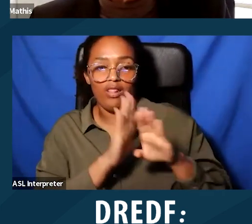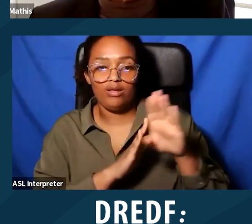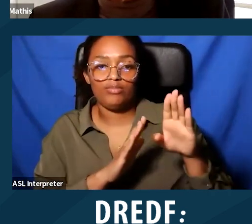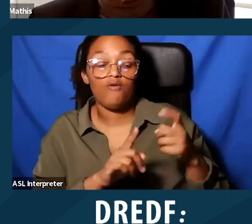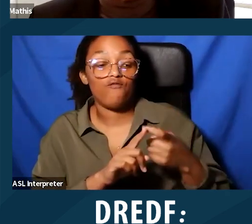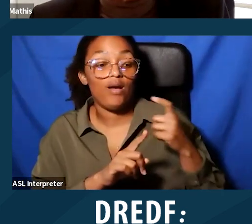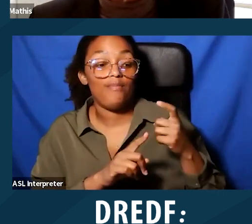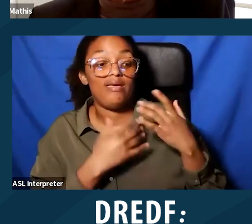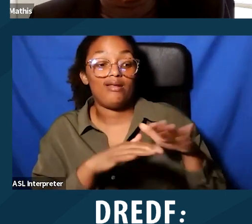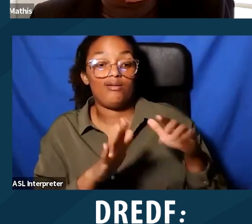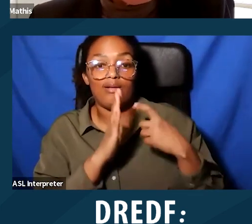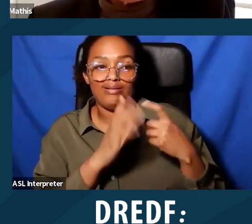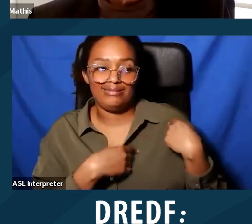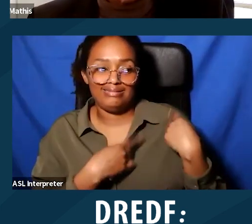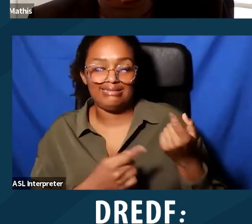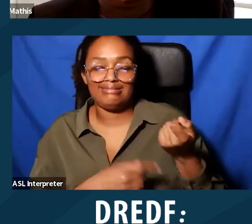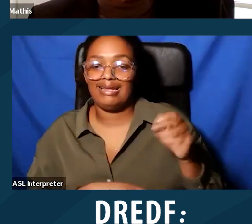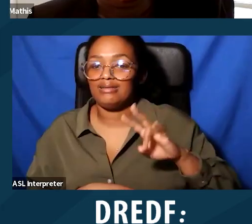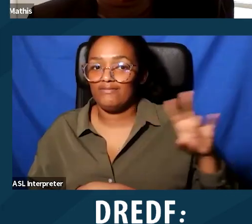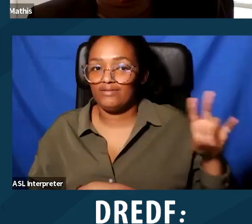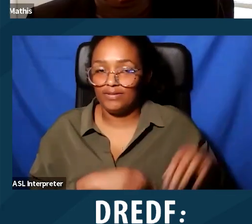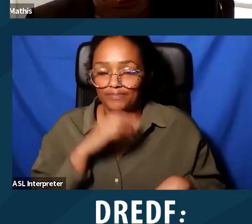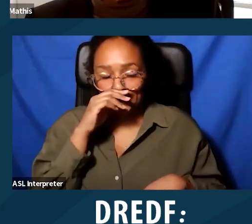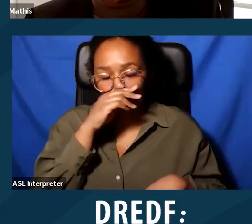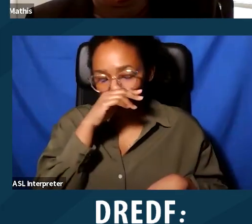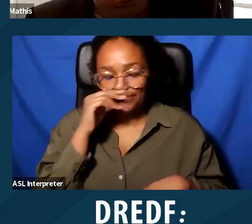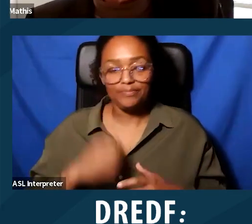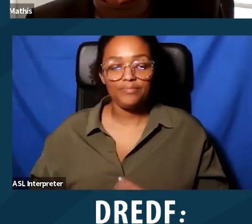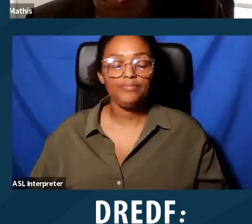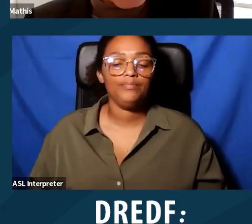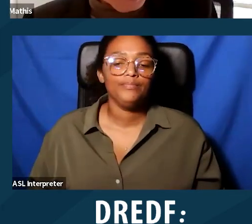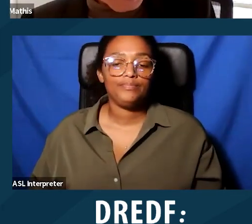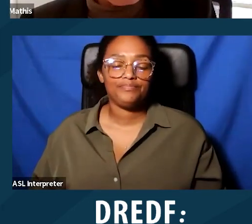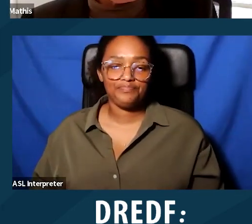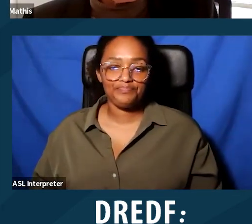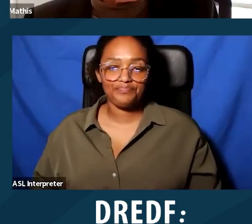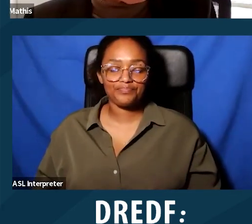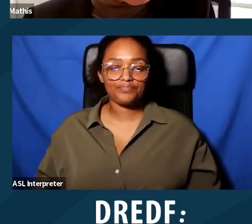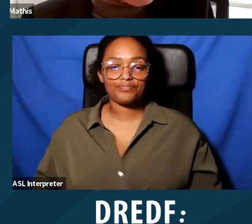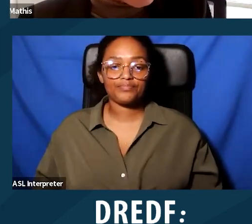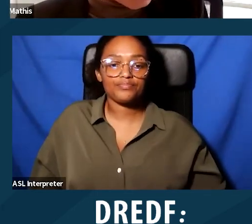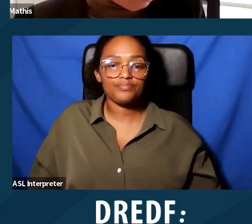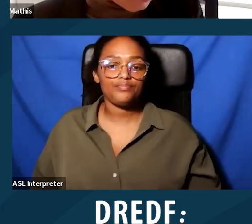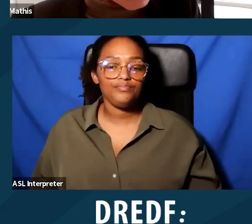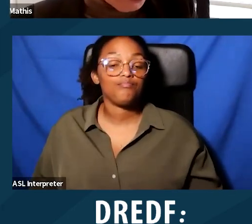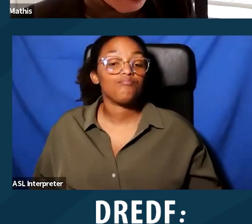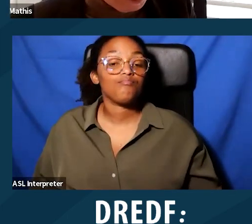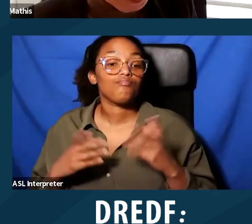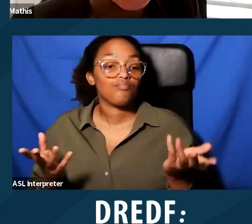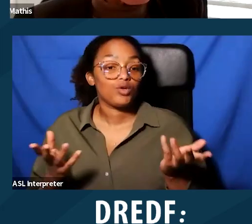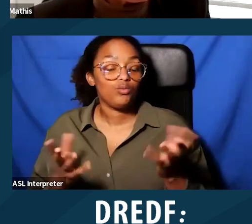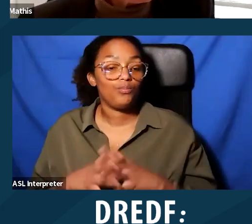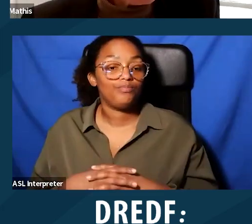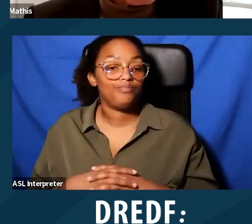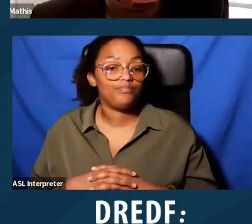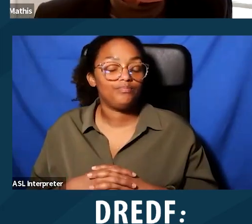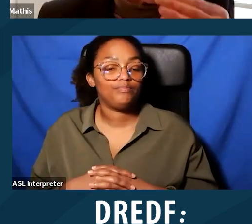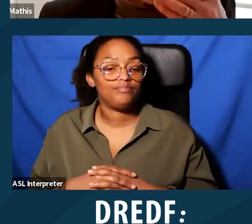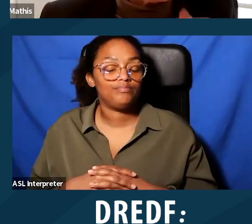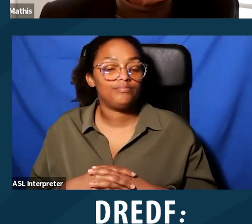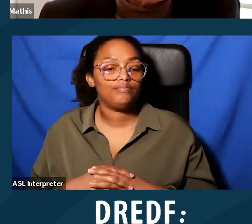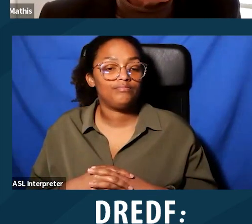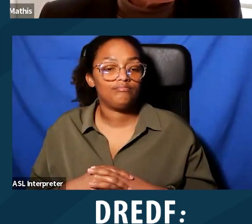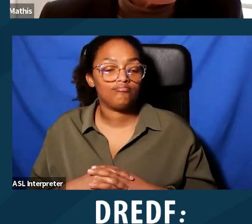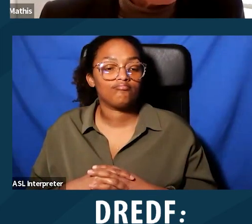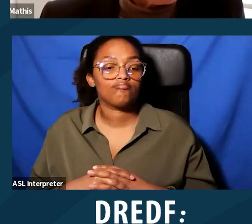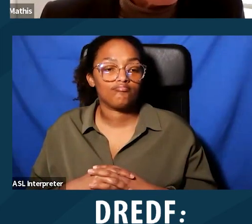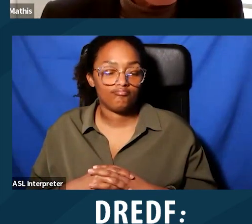principles of law that had developed under the integration mandate since 1977. Next slide.